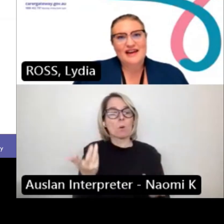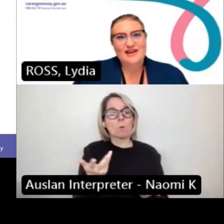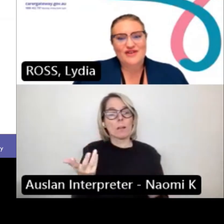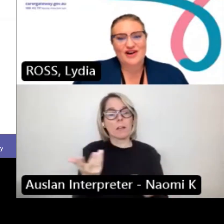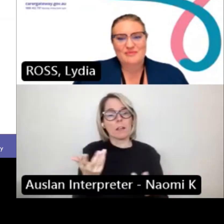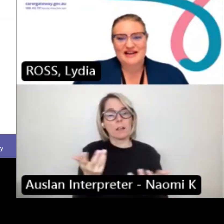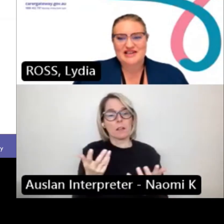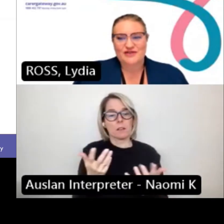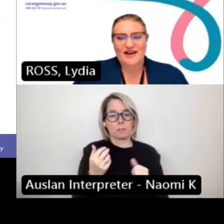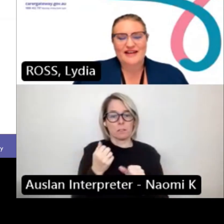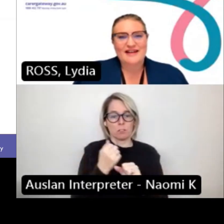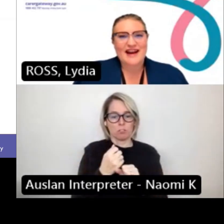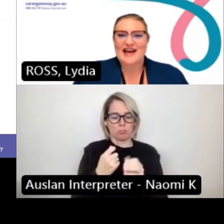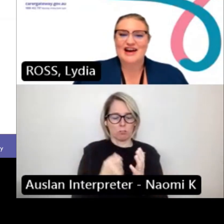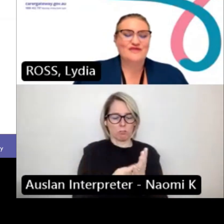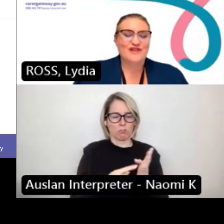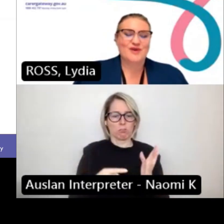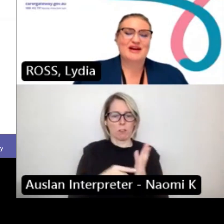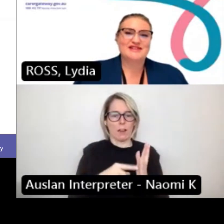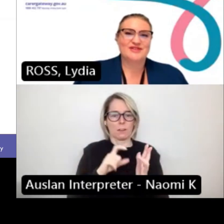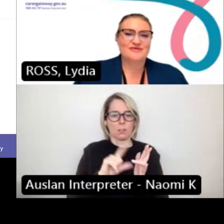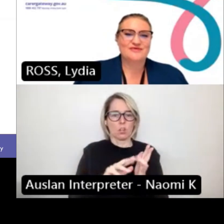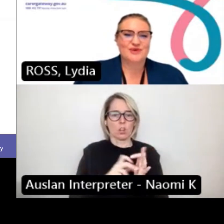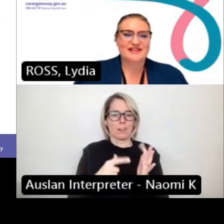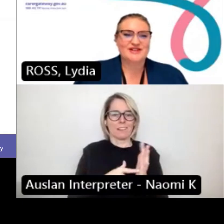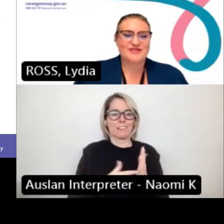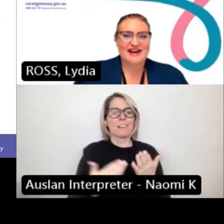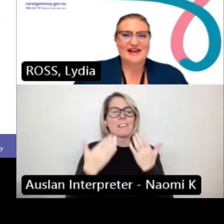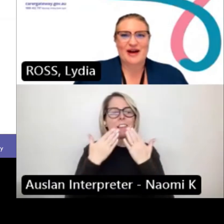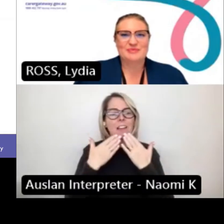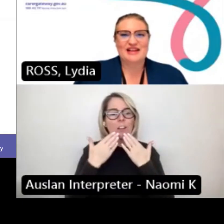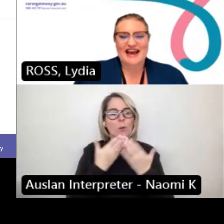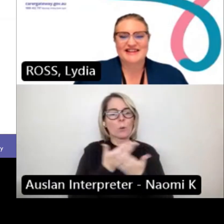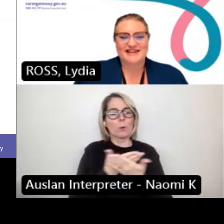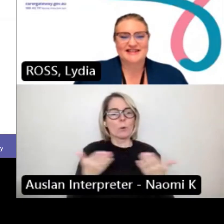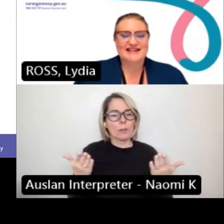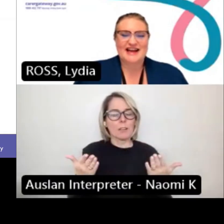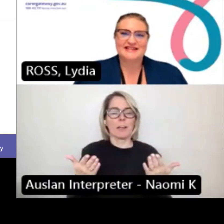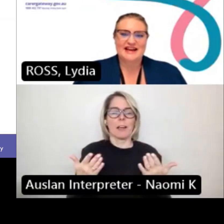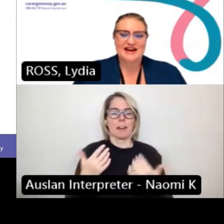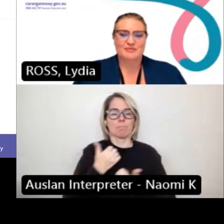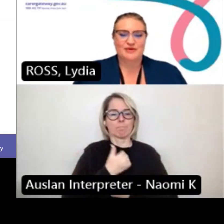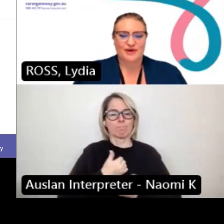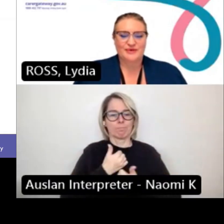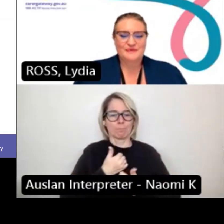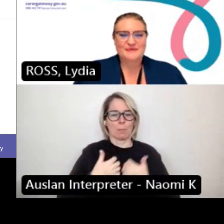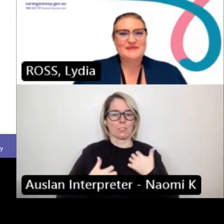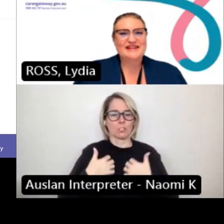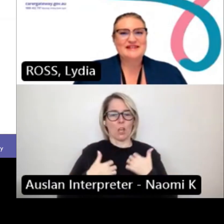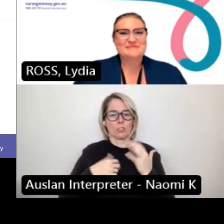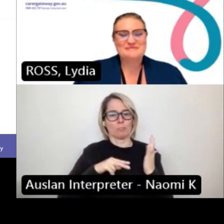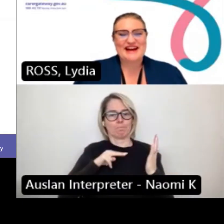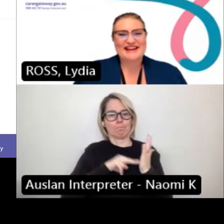Thank you very much everyone and I'm very much looking forward to reading your applications as they come through. Bye.